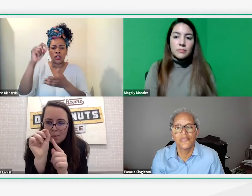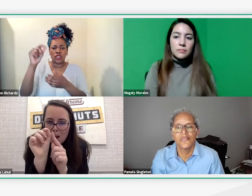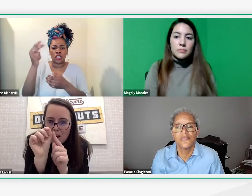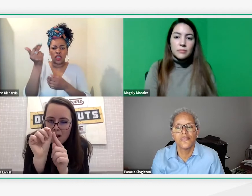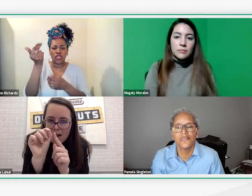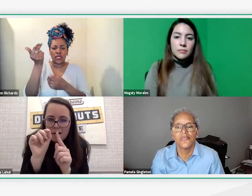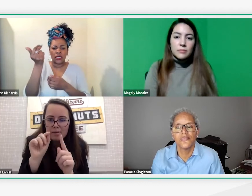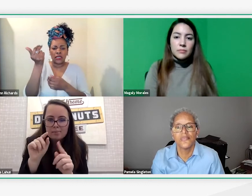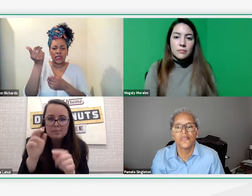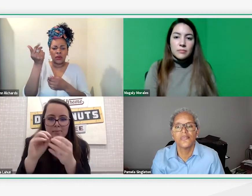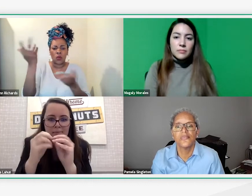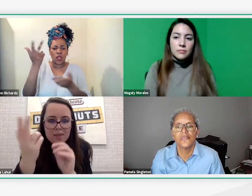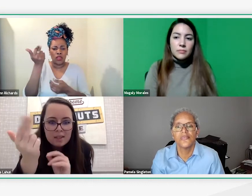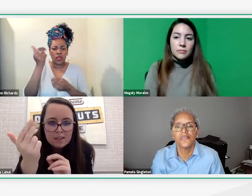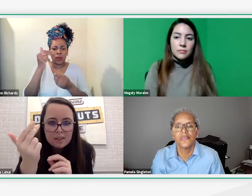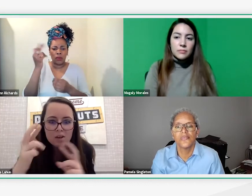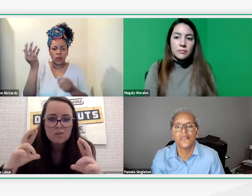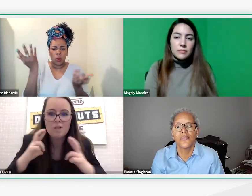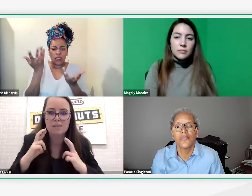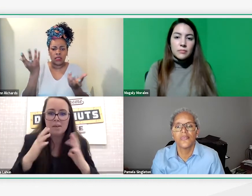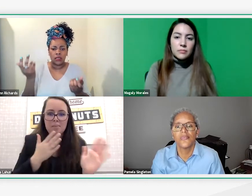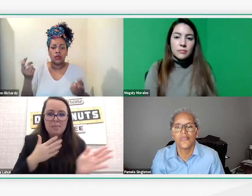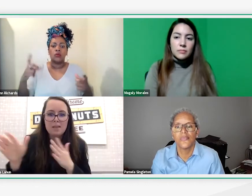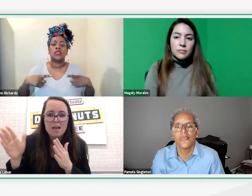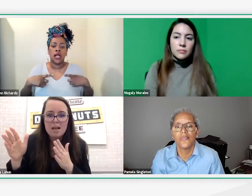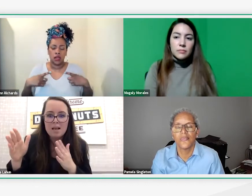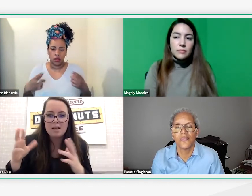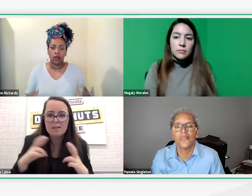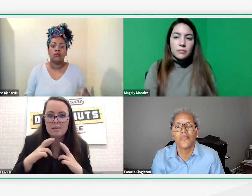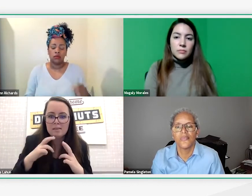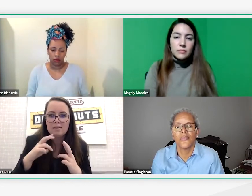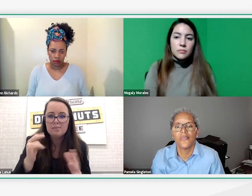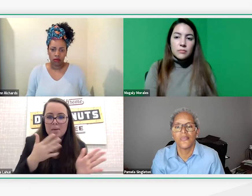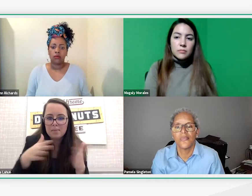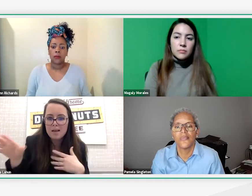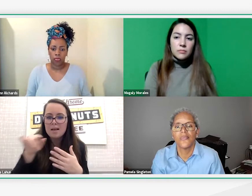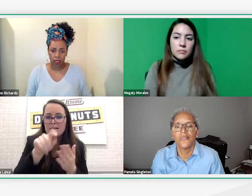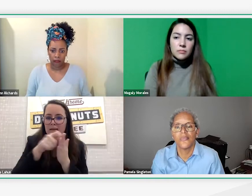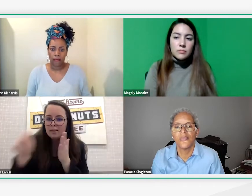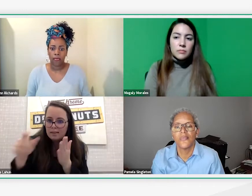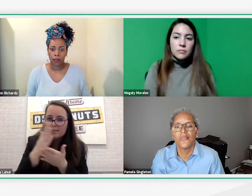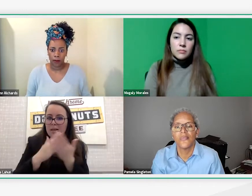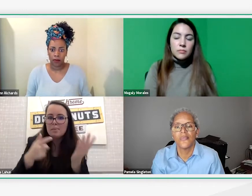pay attention to that. It's a little tiny check box, the retirement plan. It gets missed often.